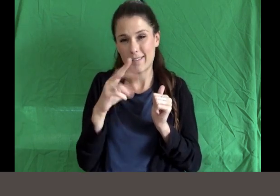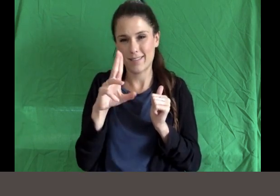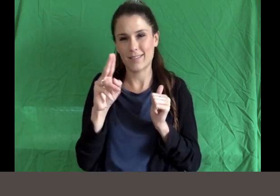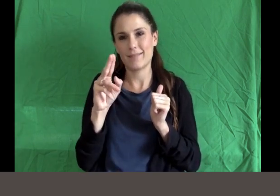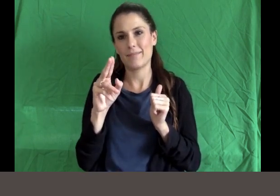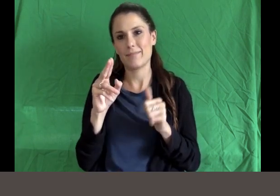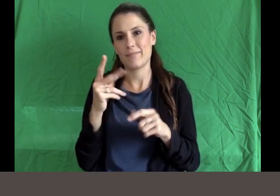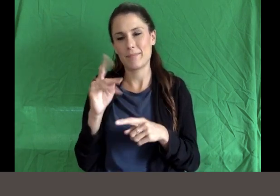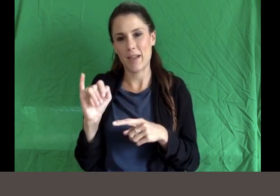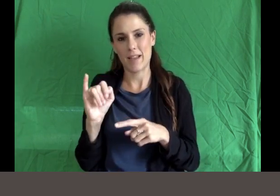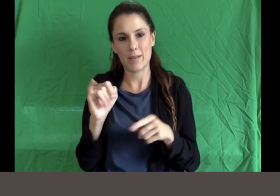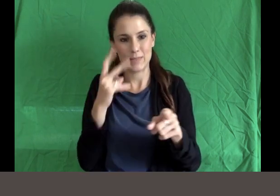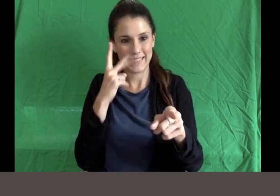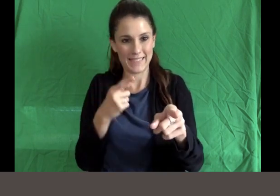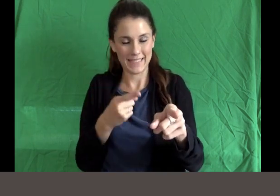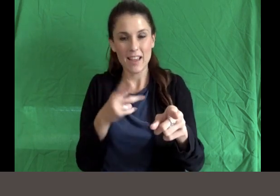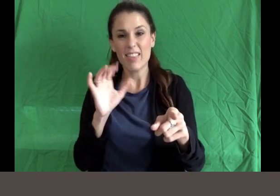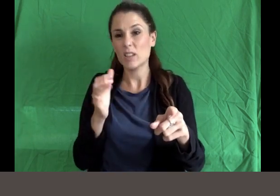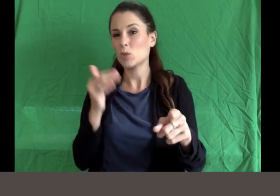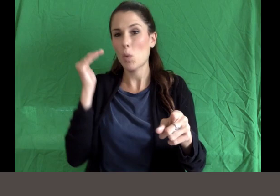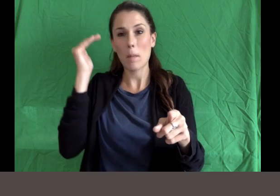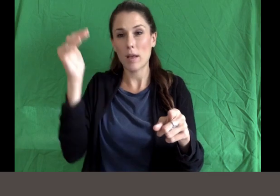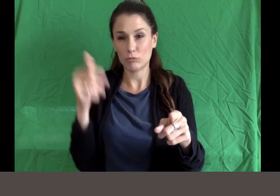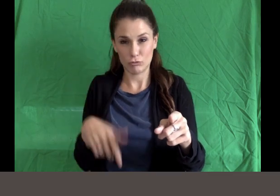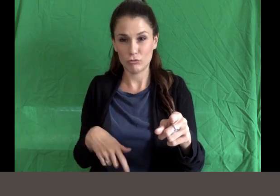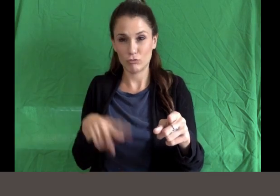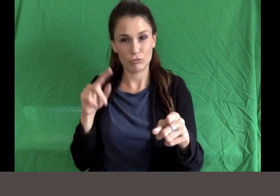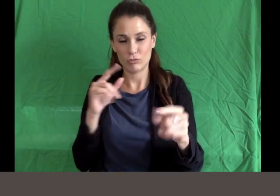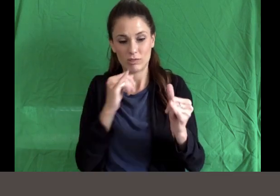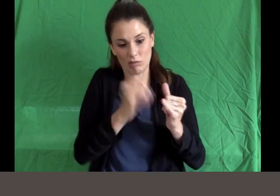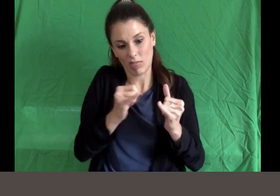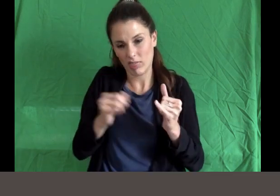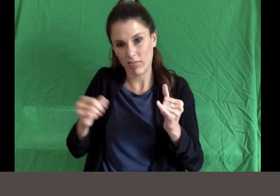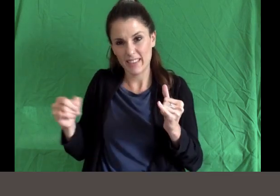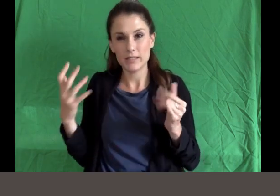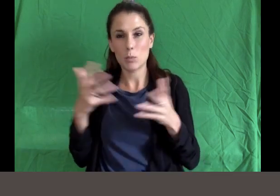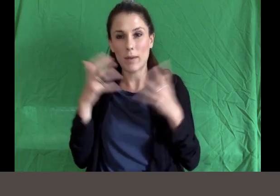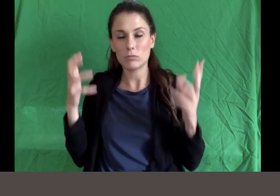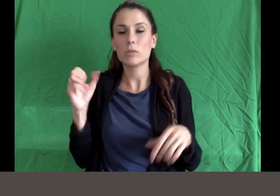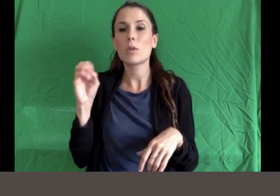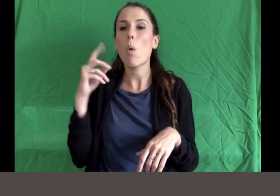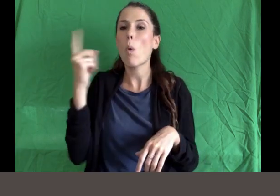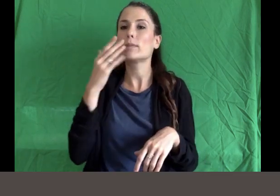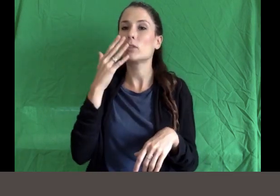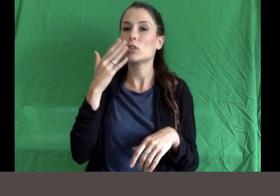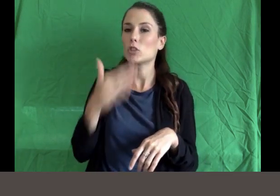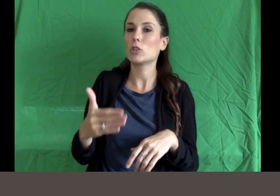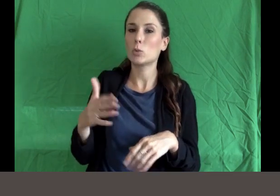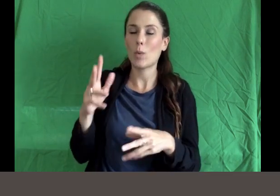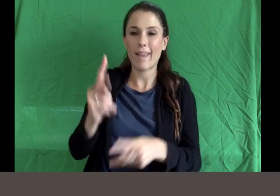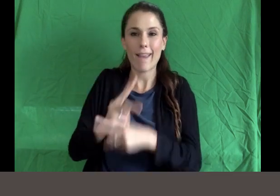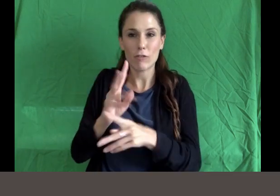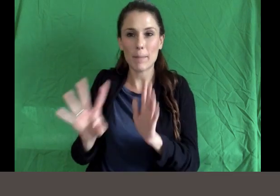that value do i use point one pi do i use point five pi do i just use pi as a unit in itself